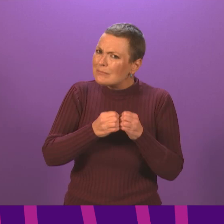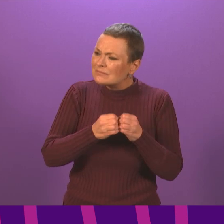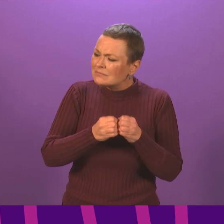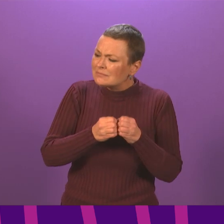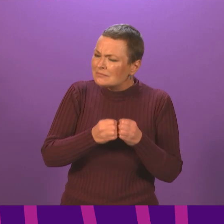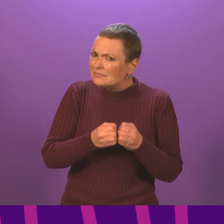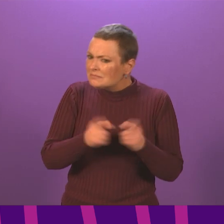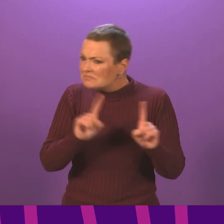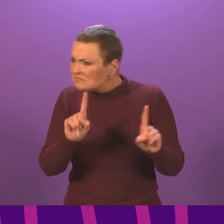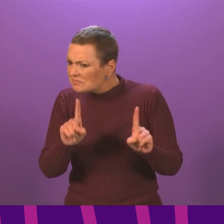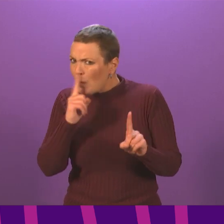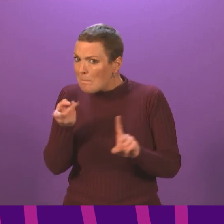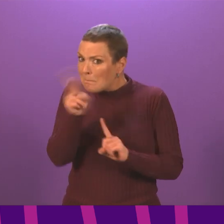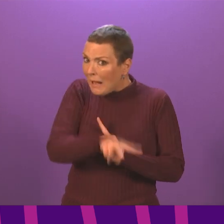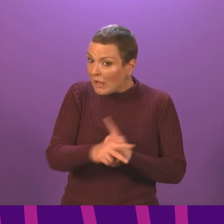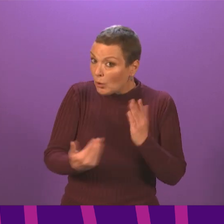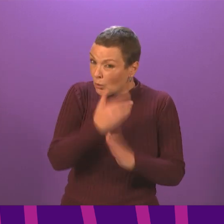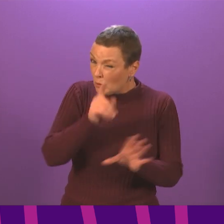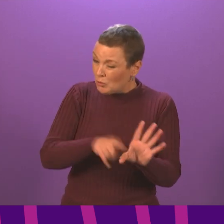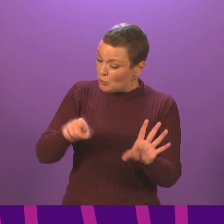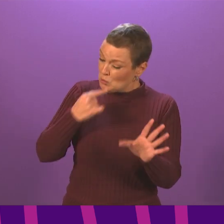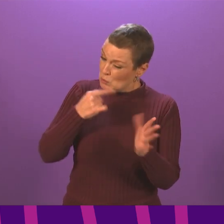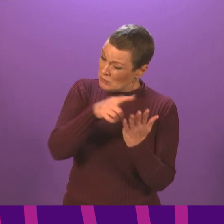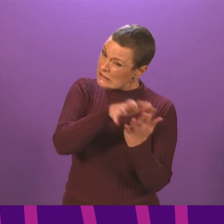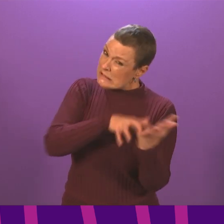the return to campus in the new year. Her statement hints that testing will be made